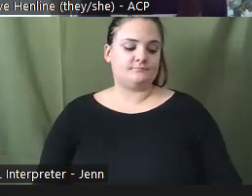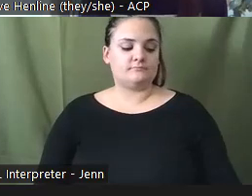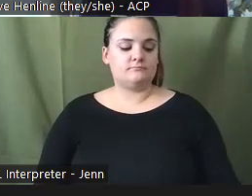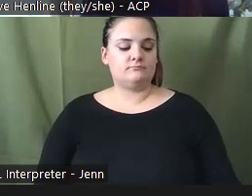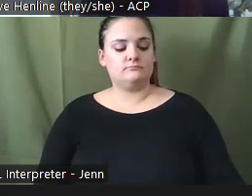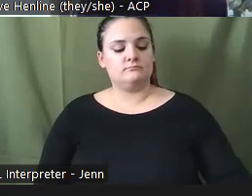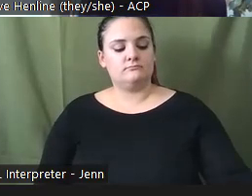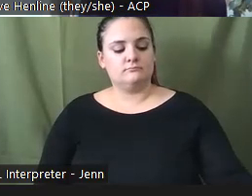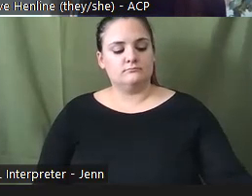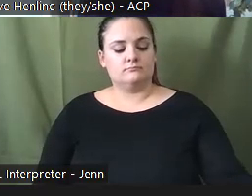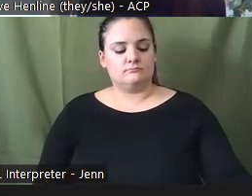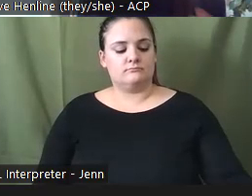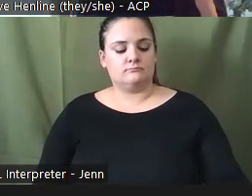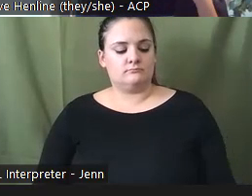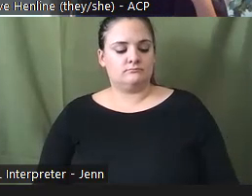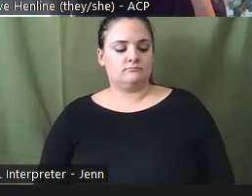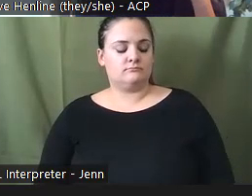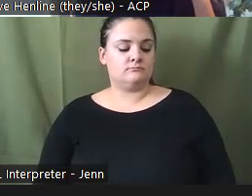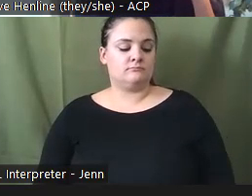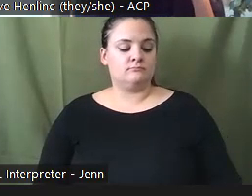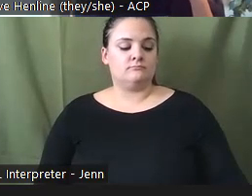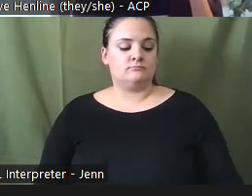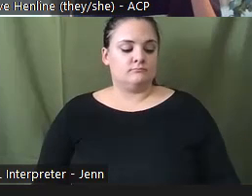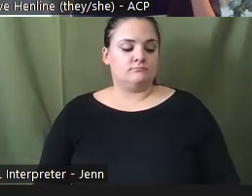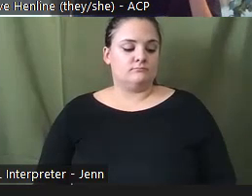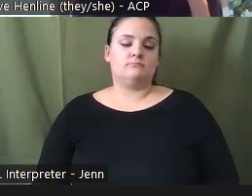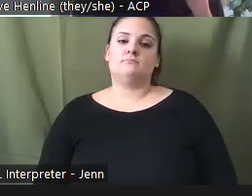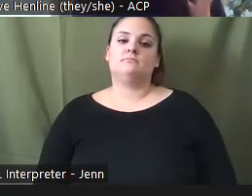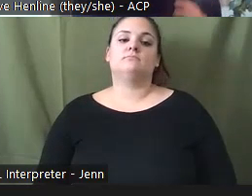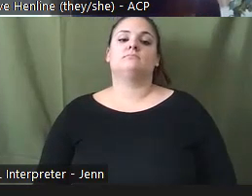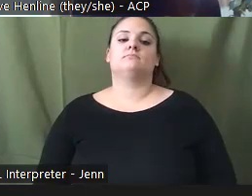Now that we're pretty much there, and I'll double check for questions here in a moment.